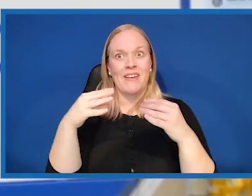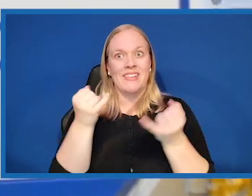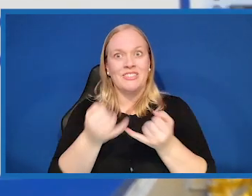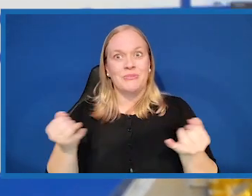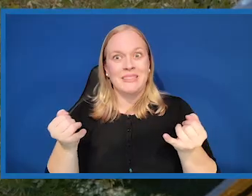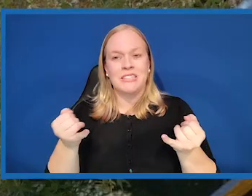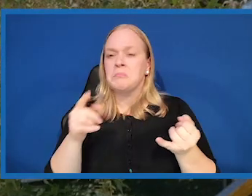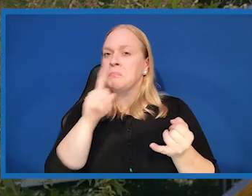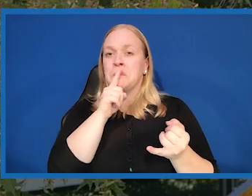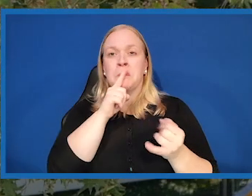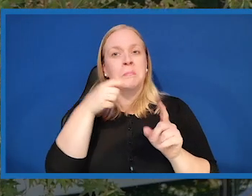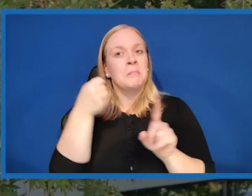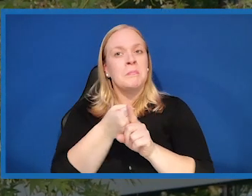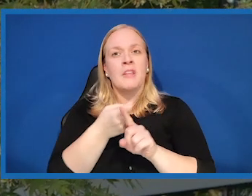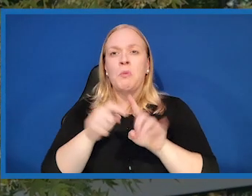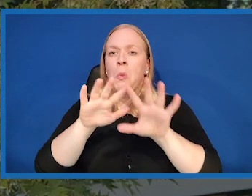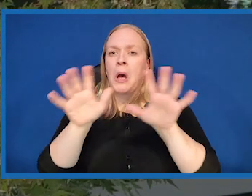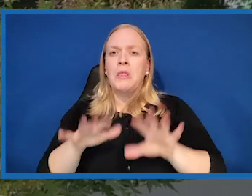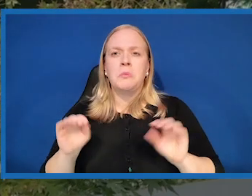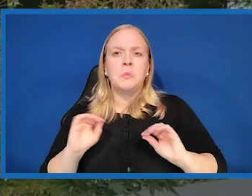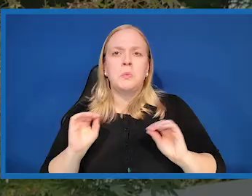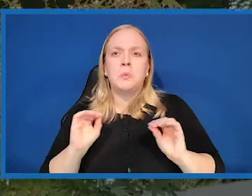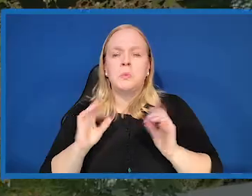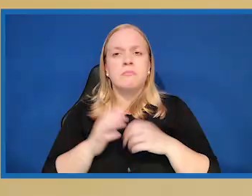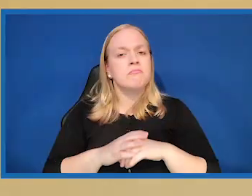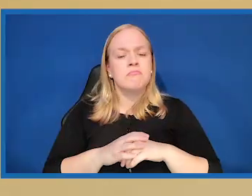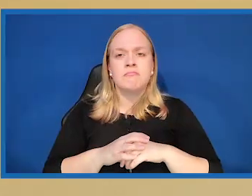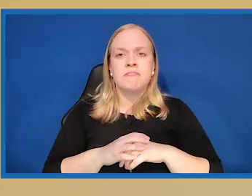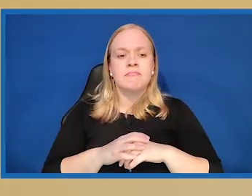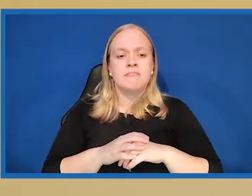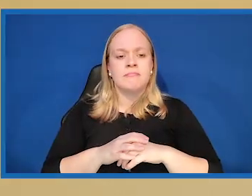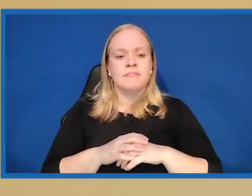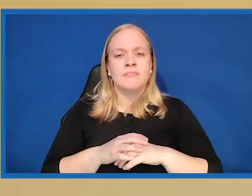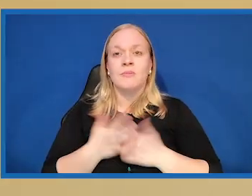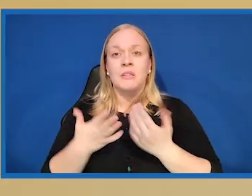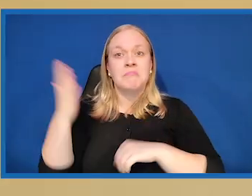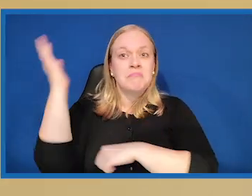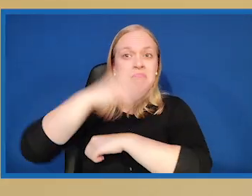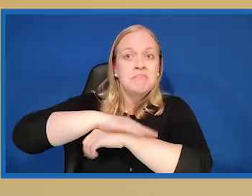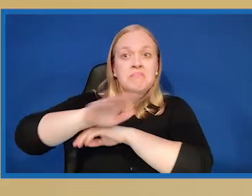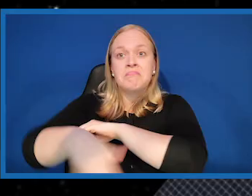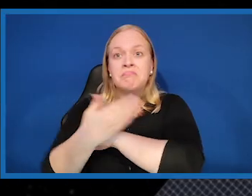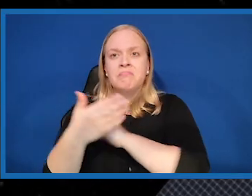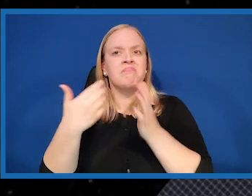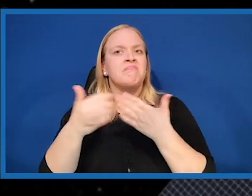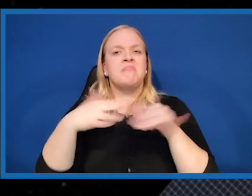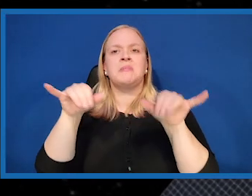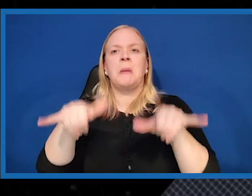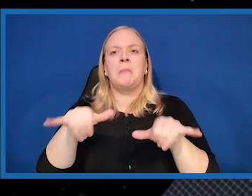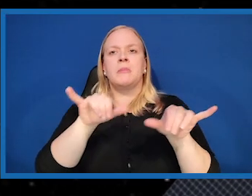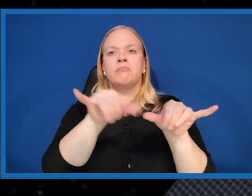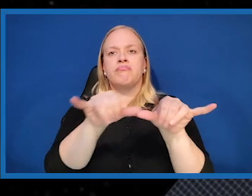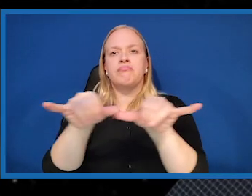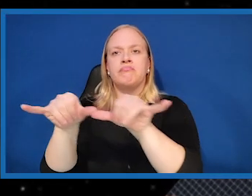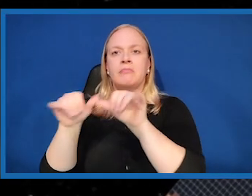AFFECTED BY THESE, UH, CONDITIONS OR WHETHER, UH, IT'S THE DAY OR NIGHT. SO SENTINEL-6 SPECIFICALLY,